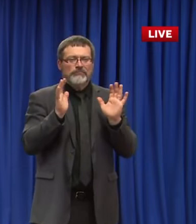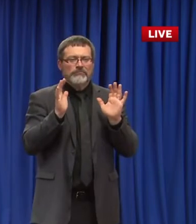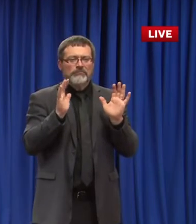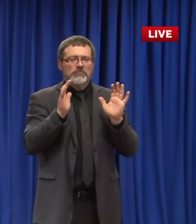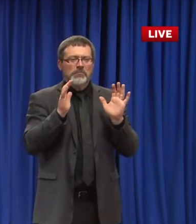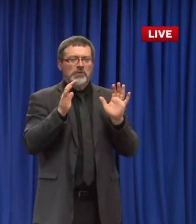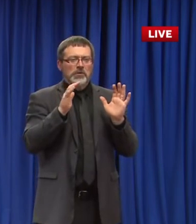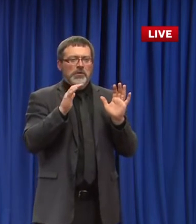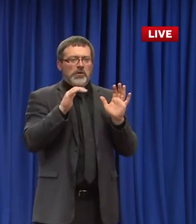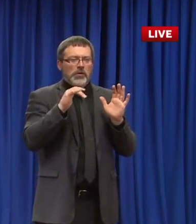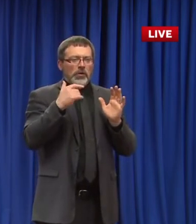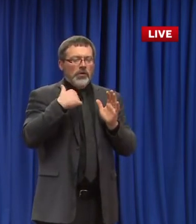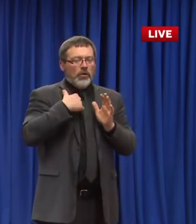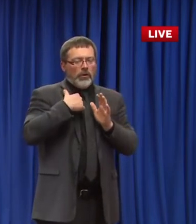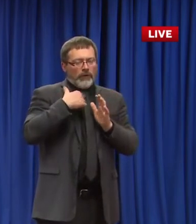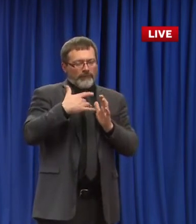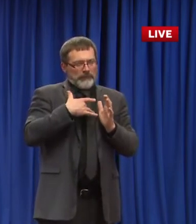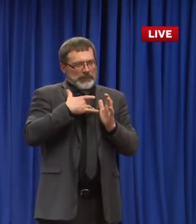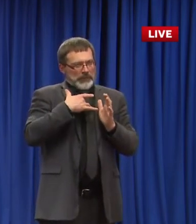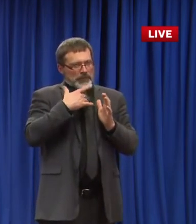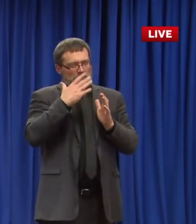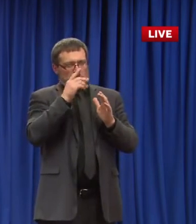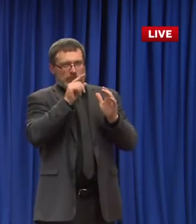WE’RE TAKING I THINK THAT PATH CAN BE FRAUGHT WITH PROBLEMS. FRANKLY.